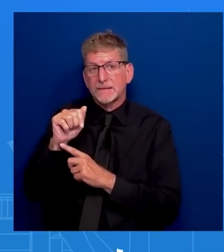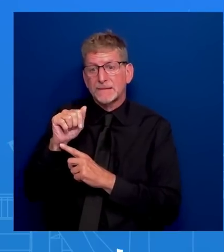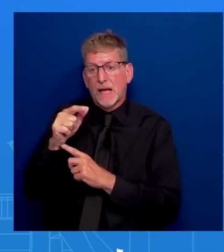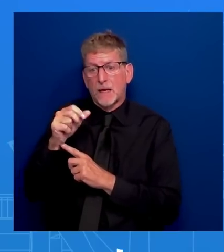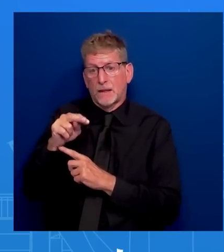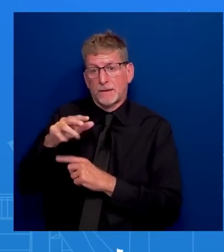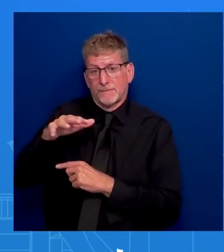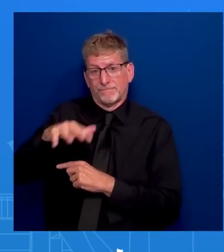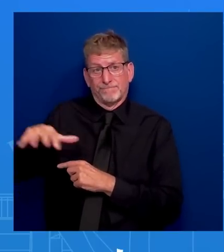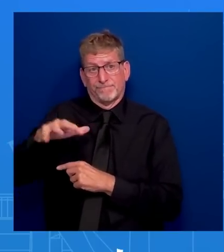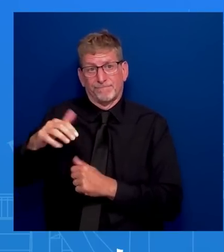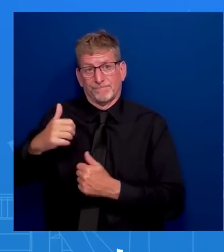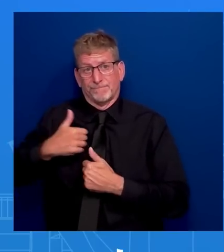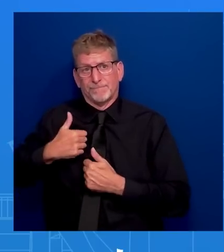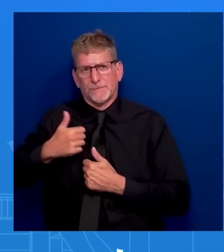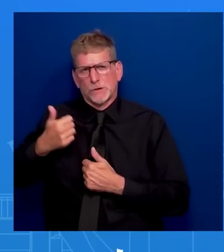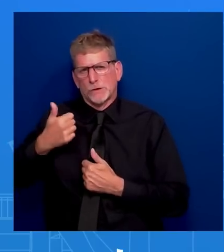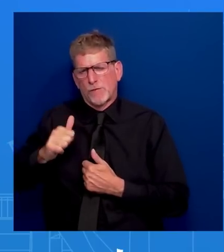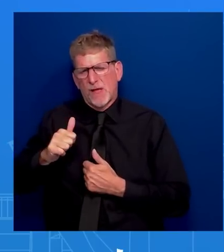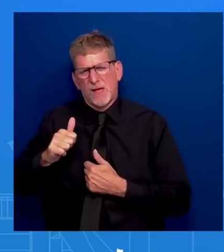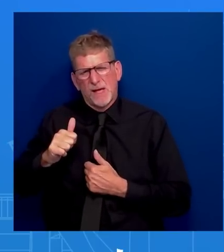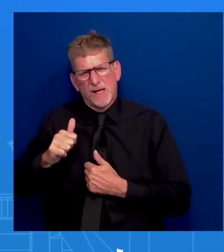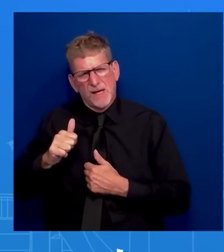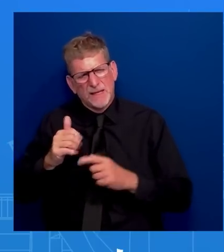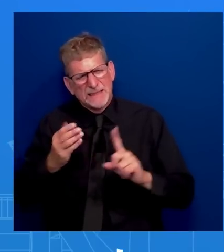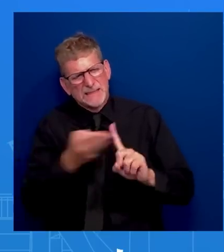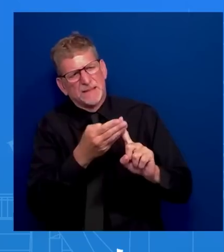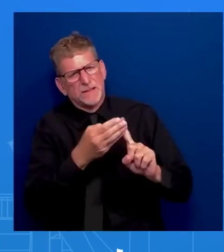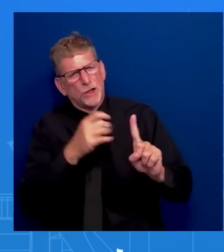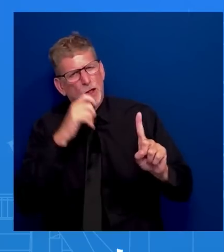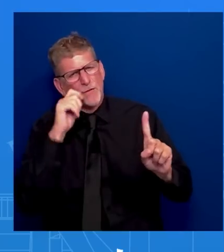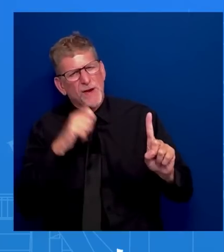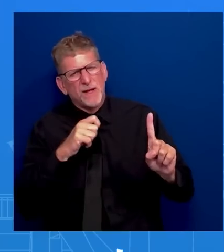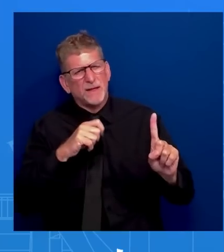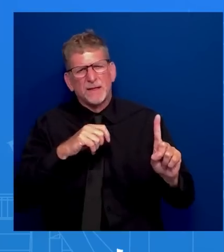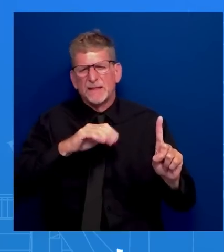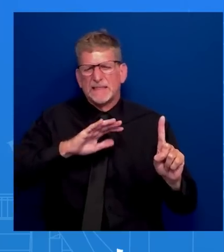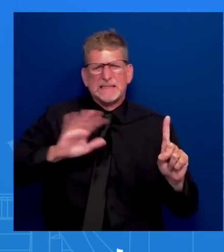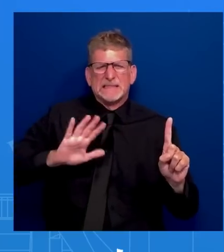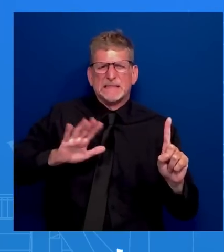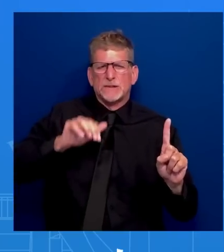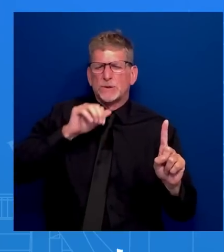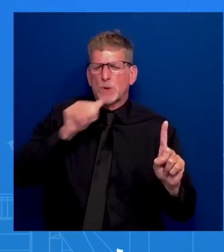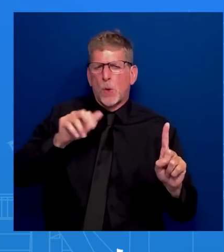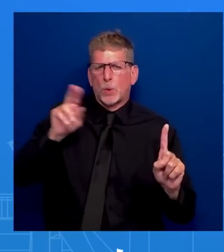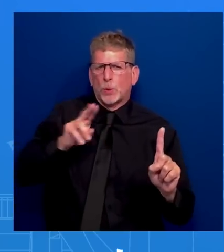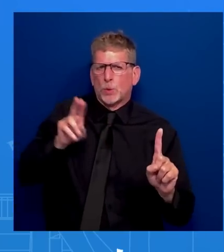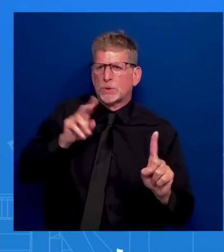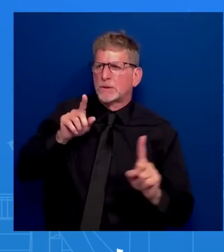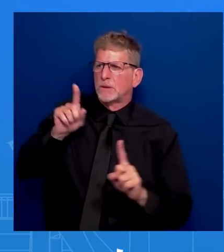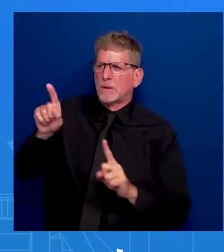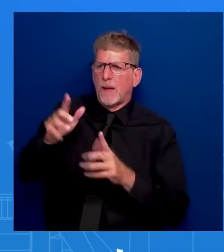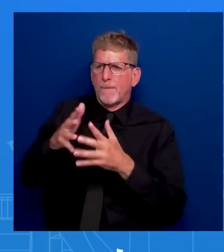to attack Russia, Russian territory. Ms. Jean-Pierre: So I don't have anything else for you on this. I'm saying to you that we are